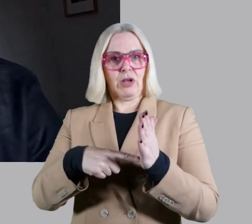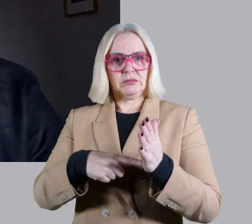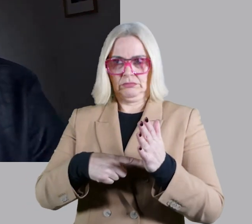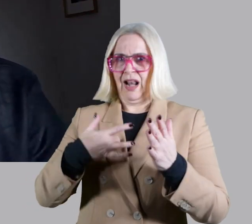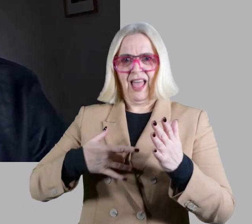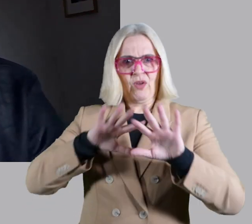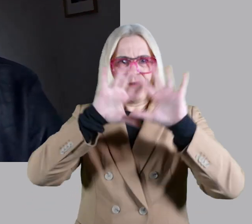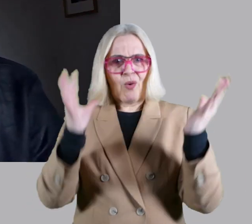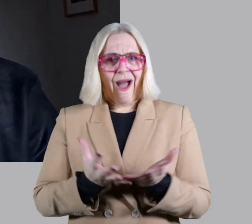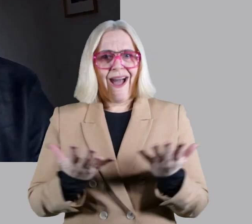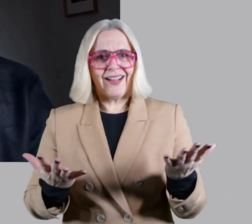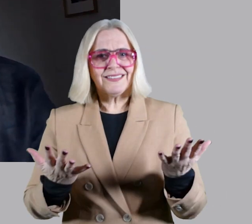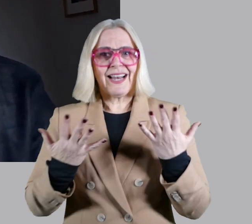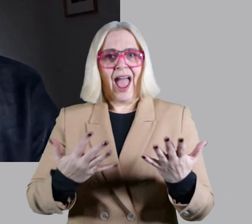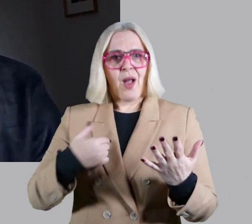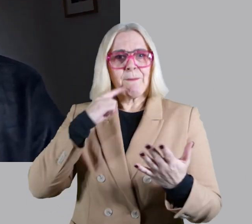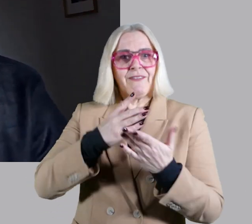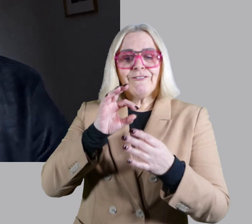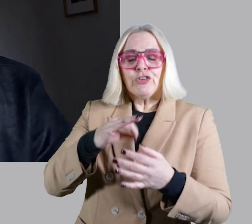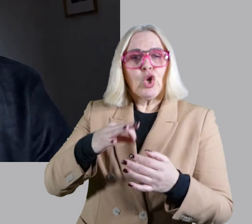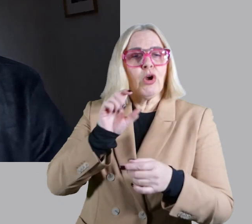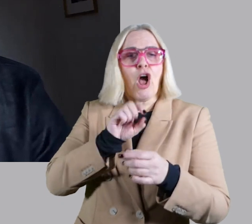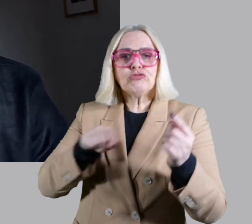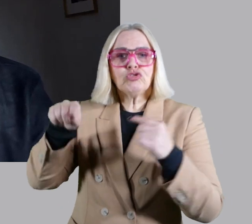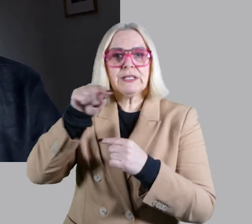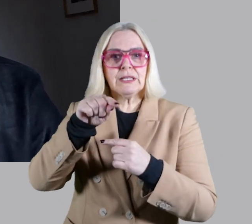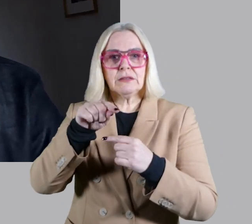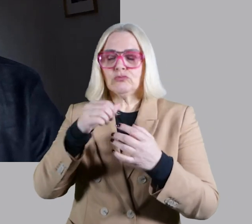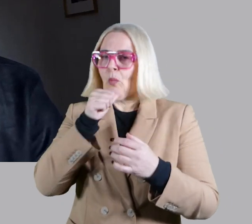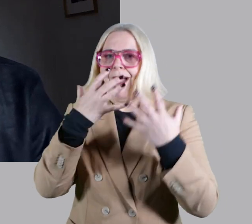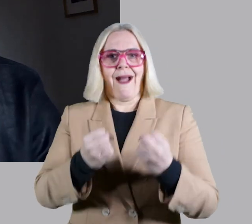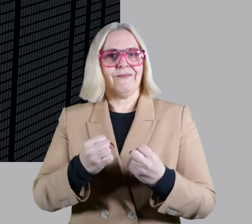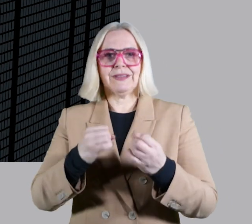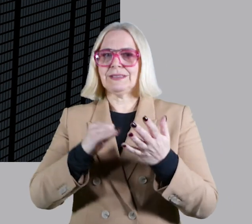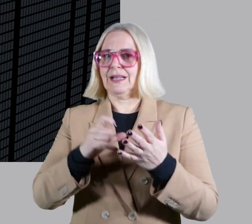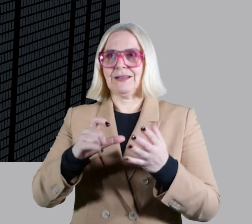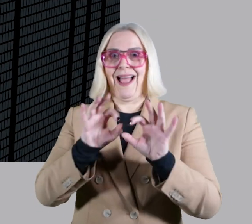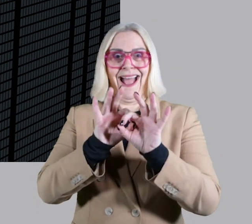have elected to live all over the world. And now I daresay there are few countries